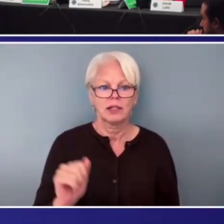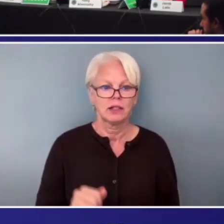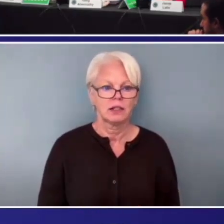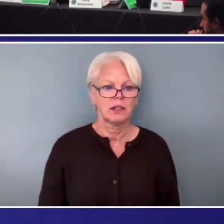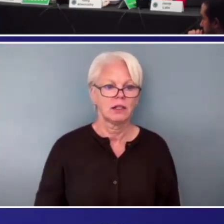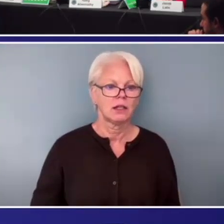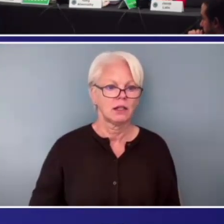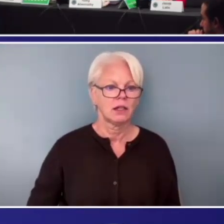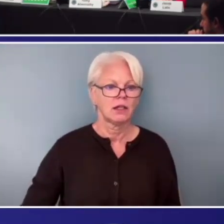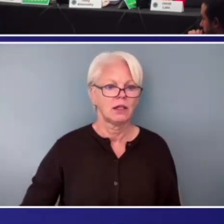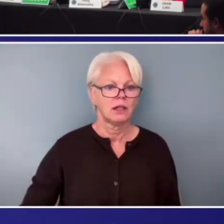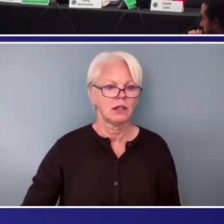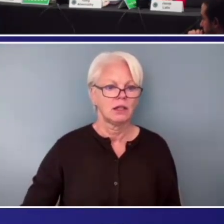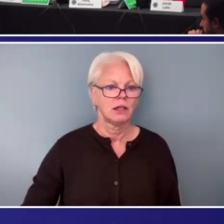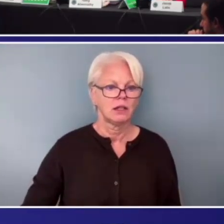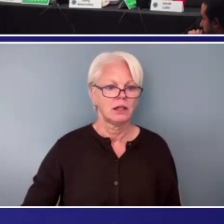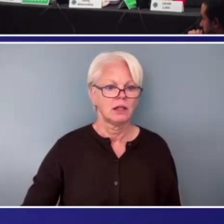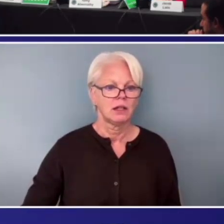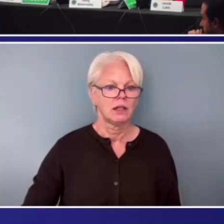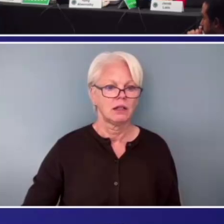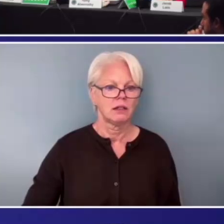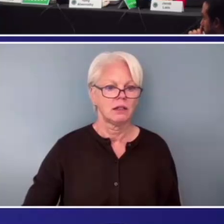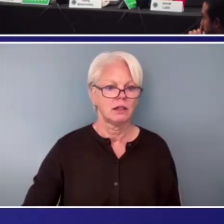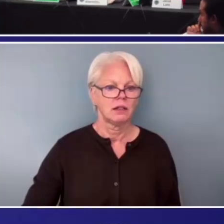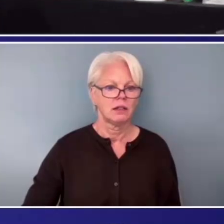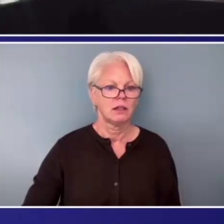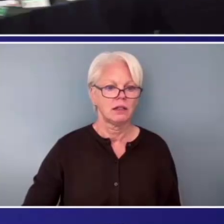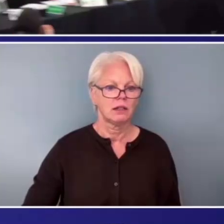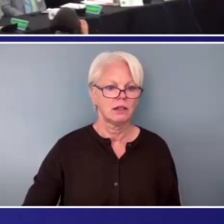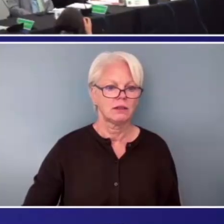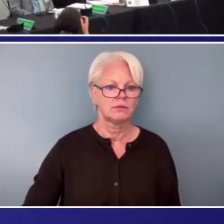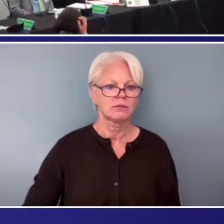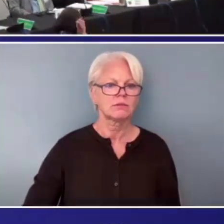So two things. Can we just go up to where we started?